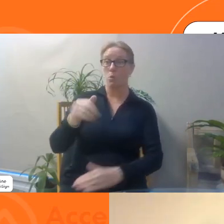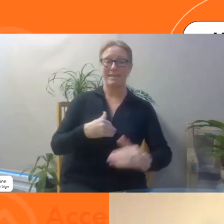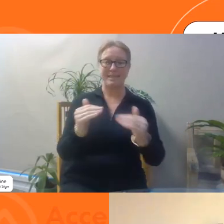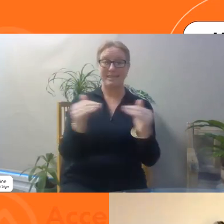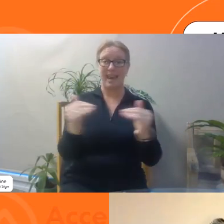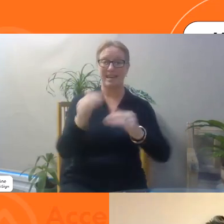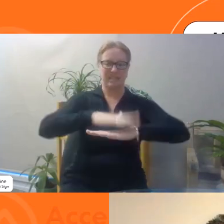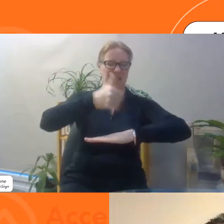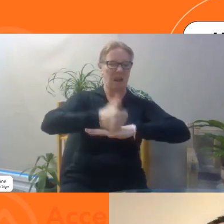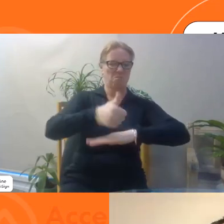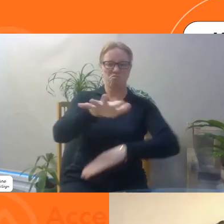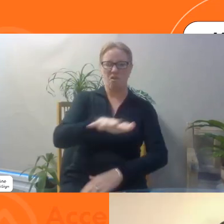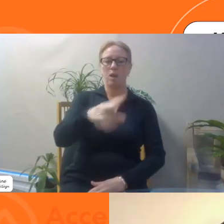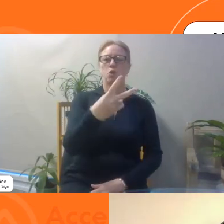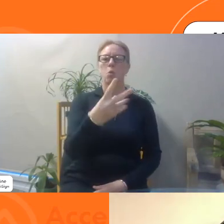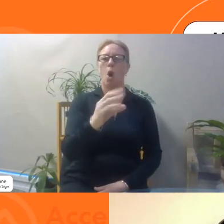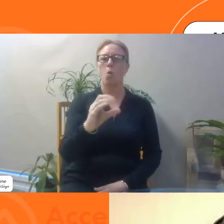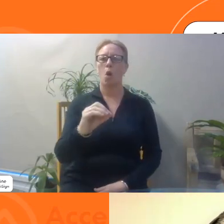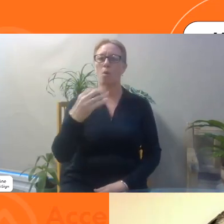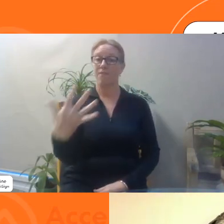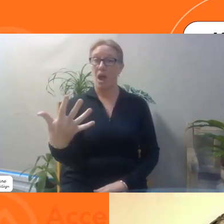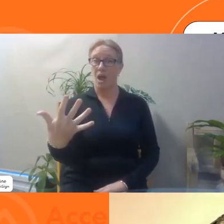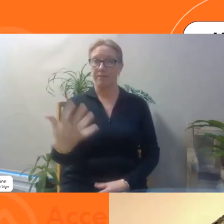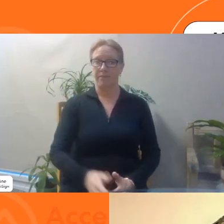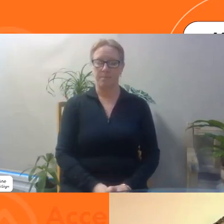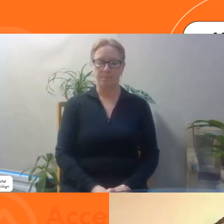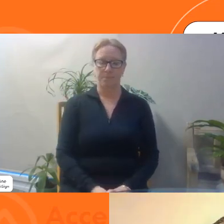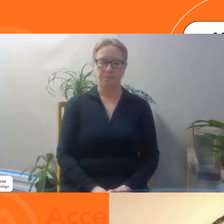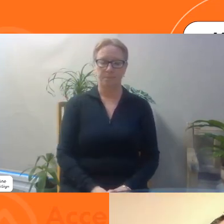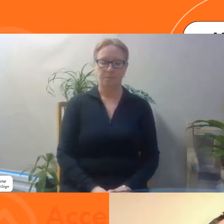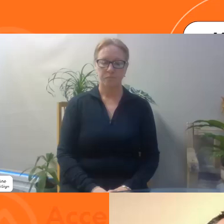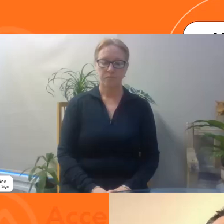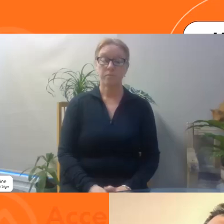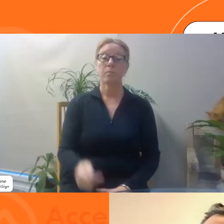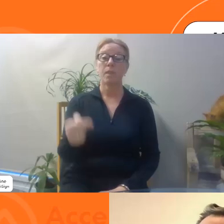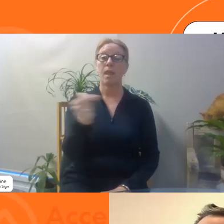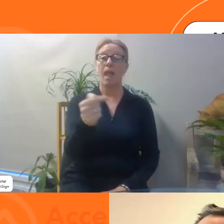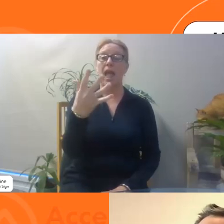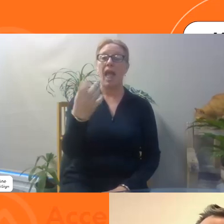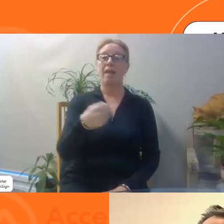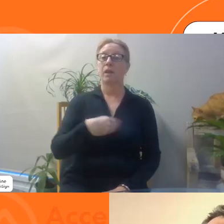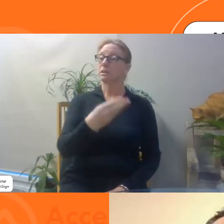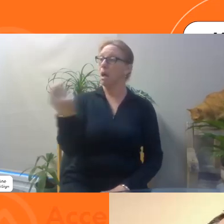2005, so a little while, and they do have some really interesting